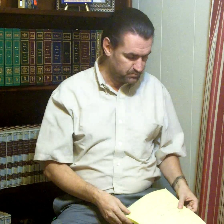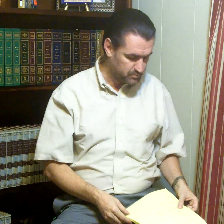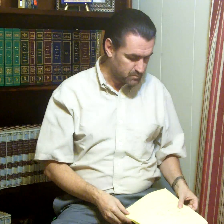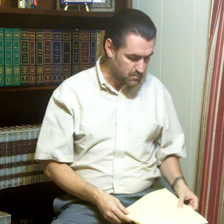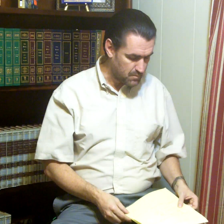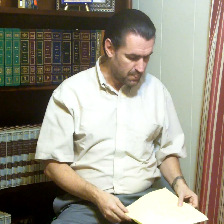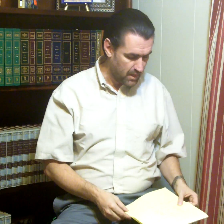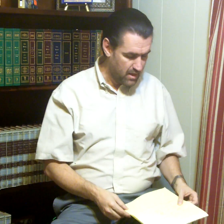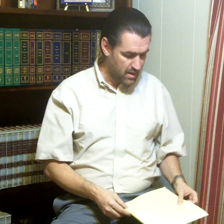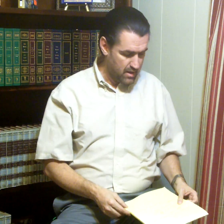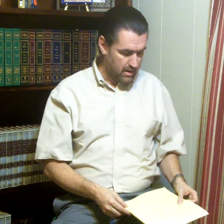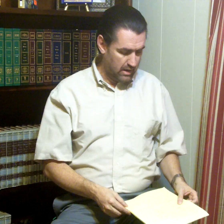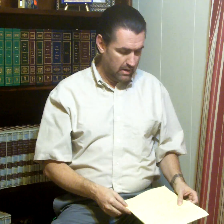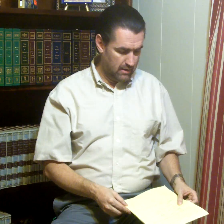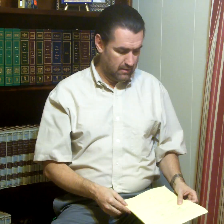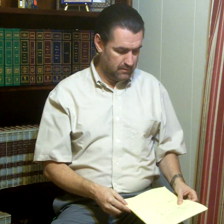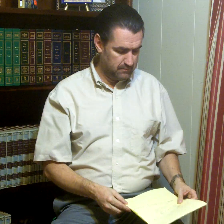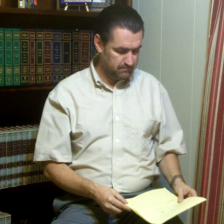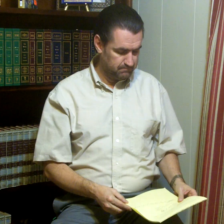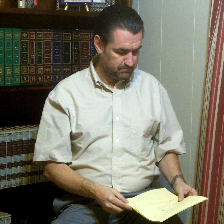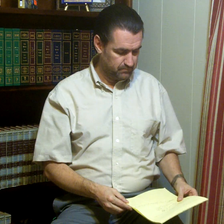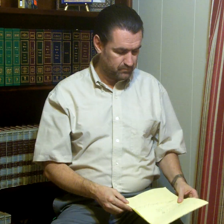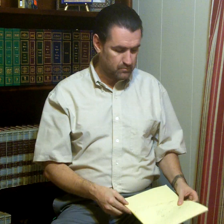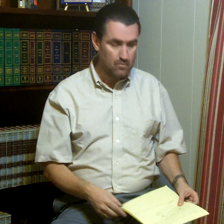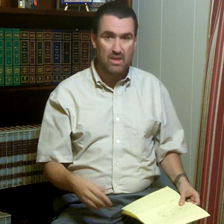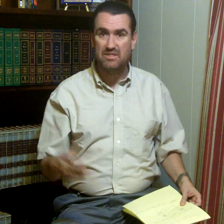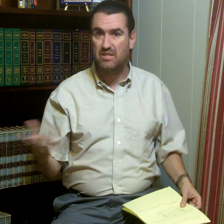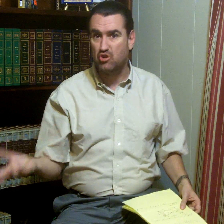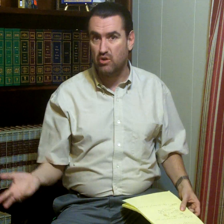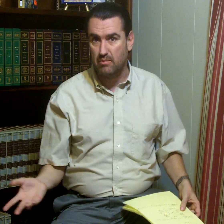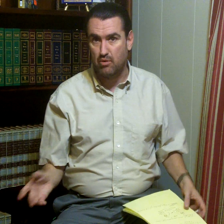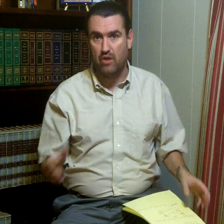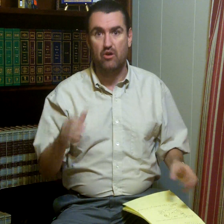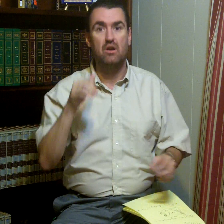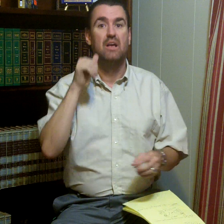Sister and brother